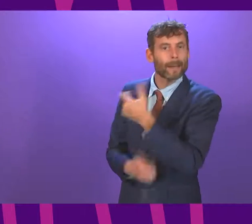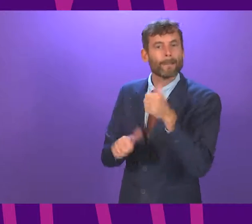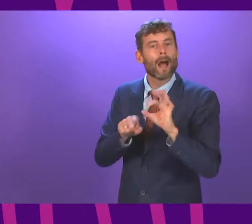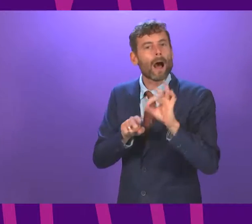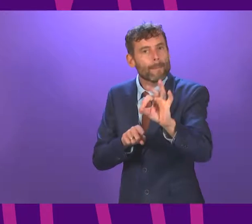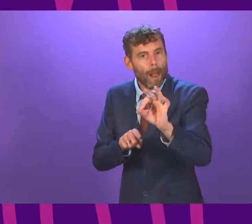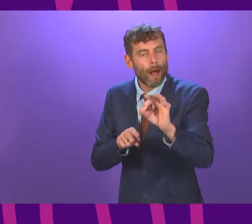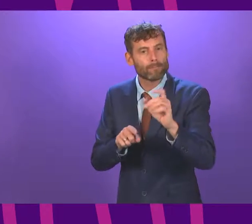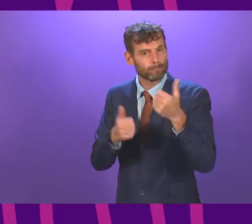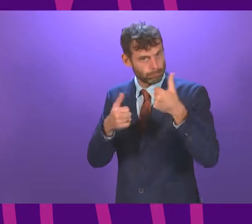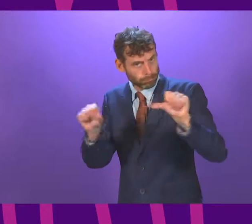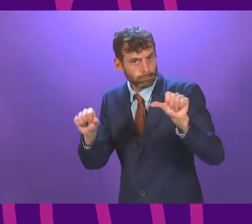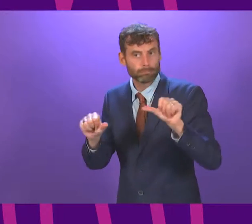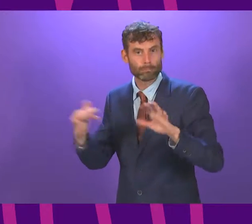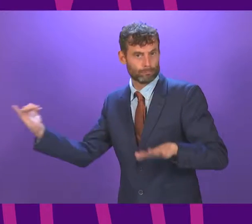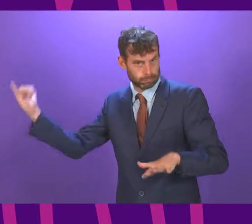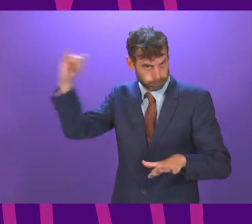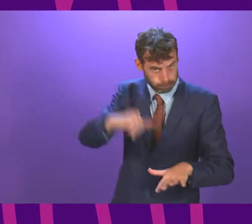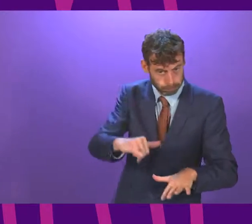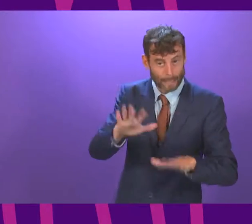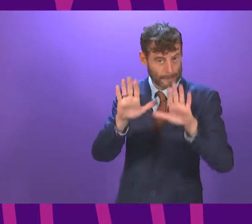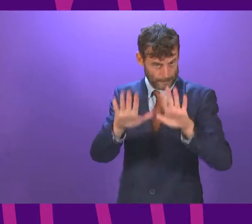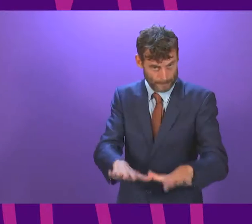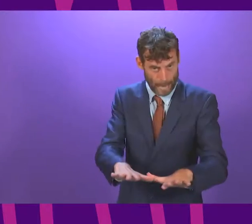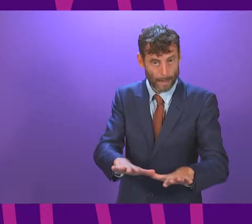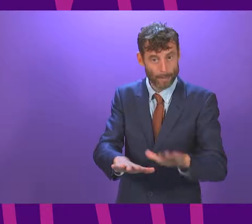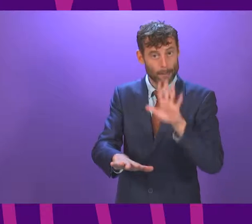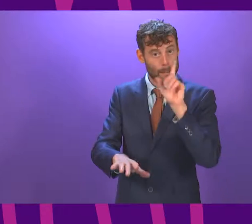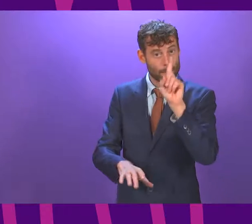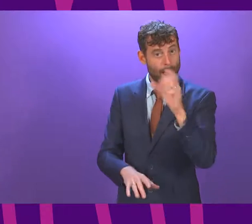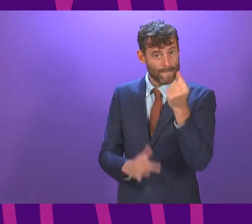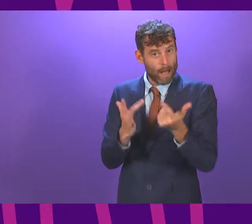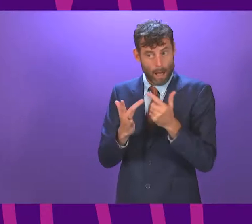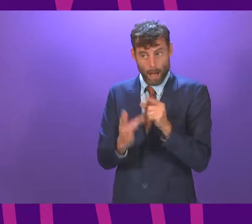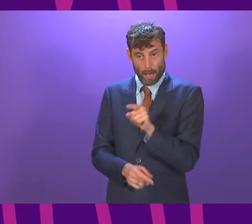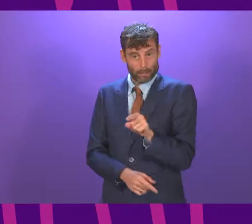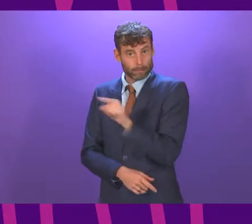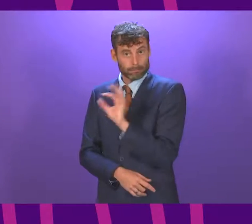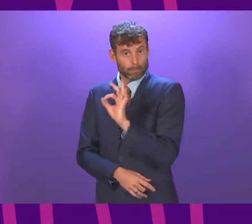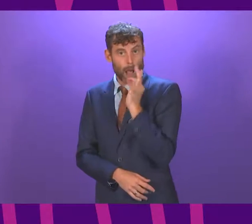transported to the UK, be able to remain here and to have their refugee status accepted.